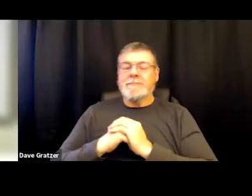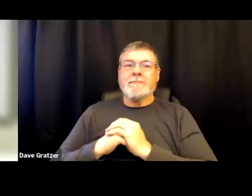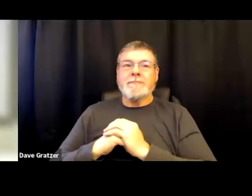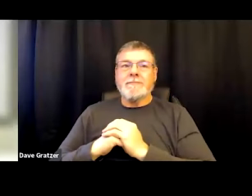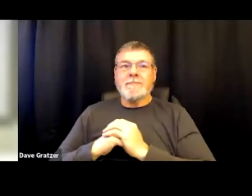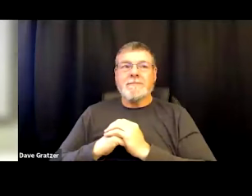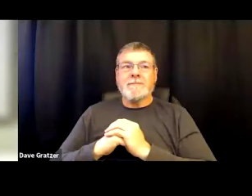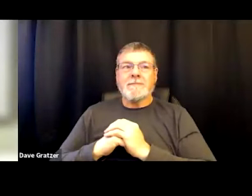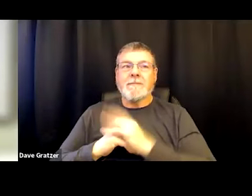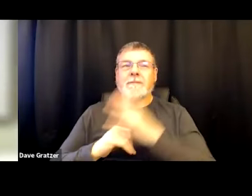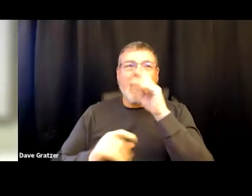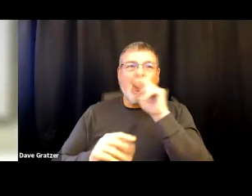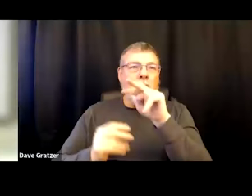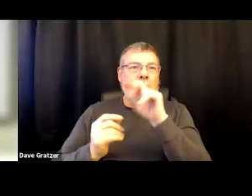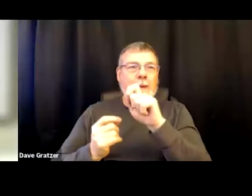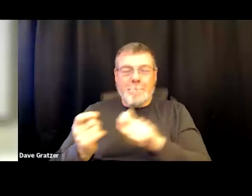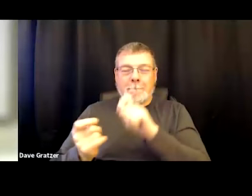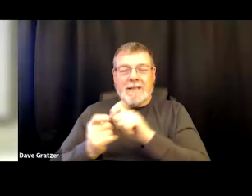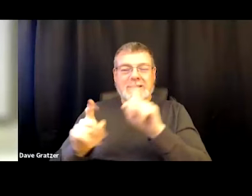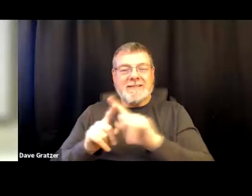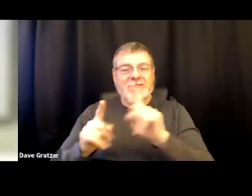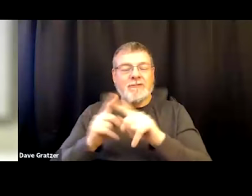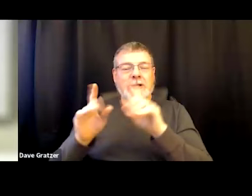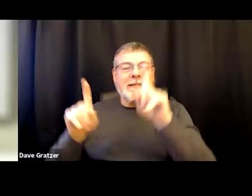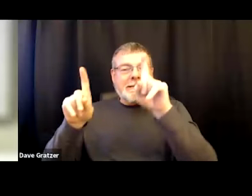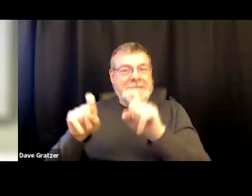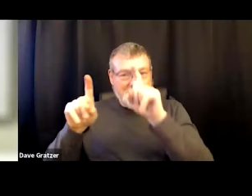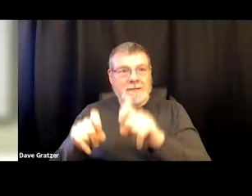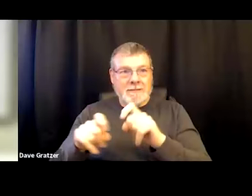and look at specifically instruments for use during reentry.